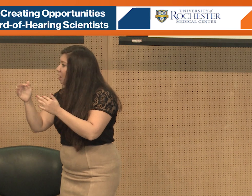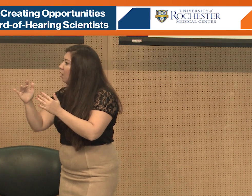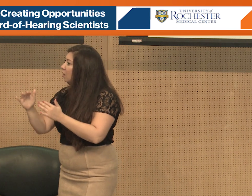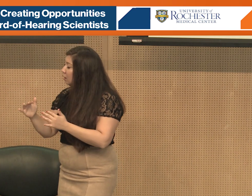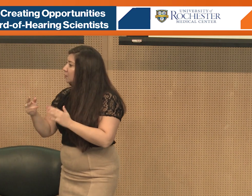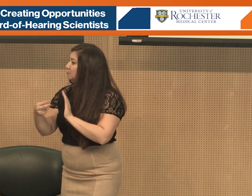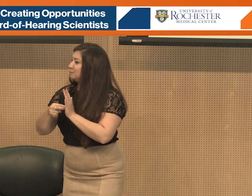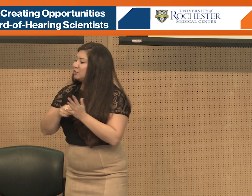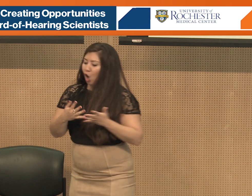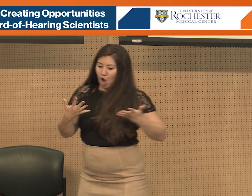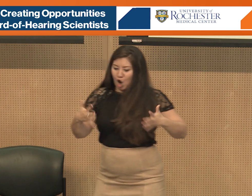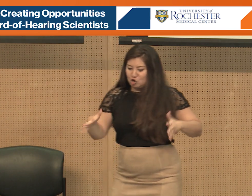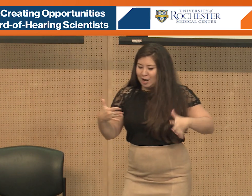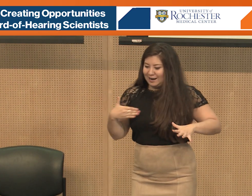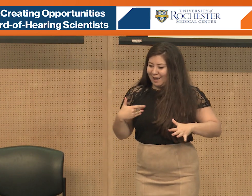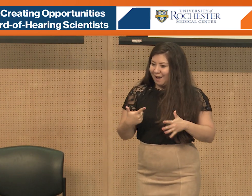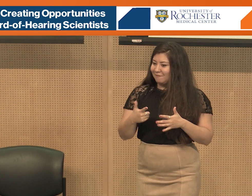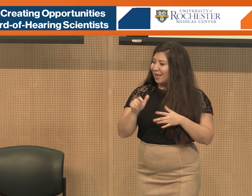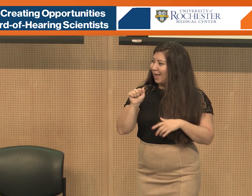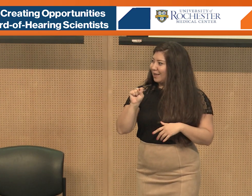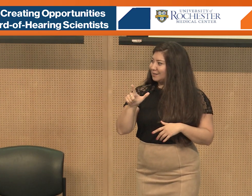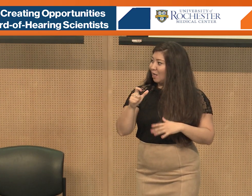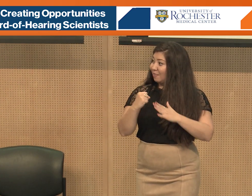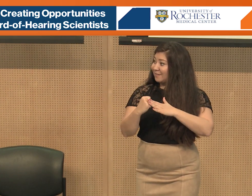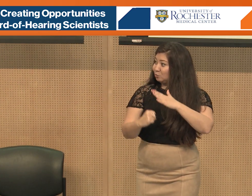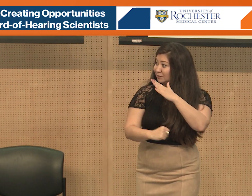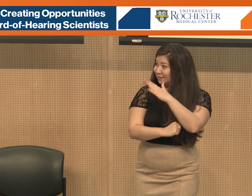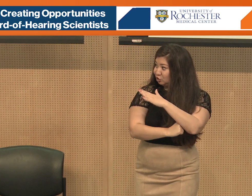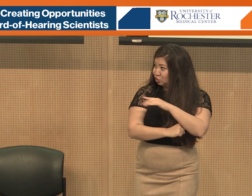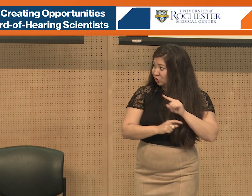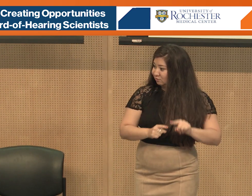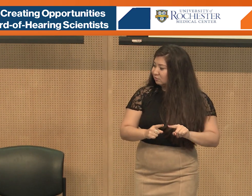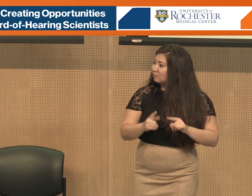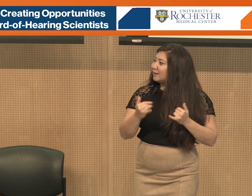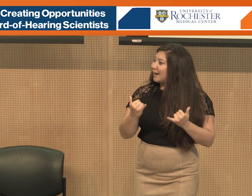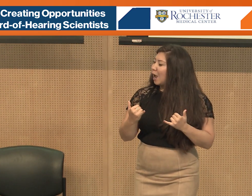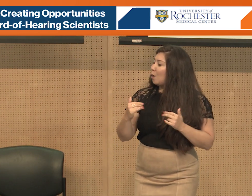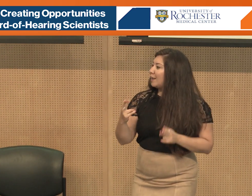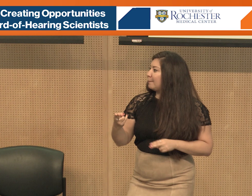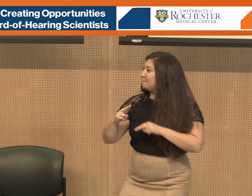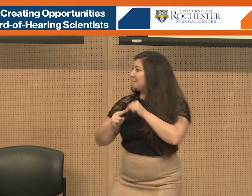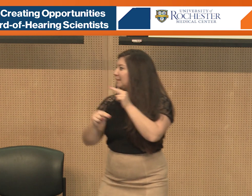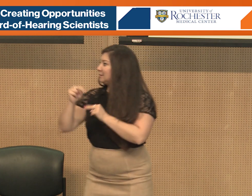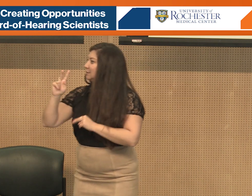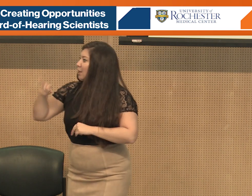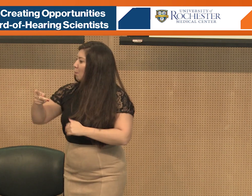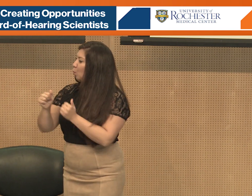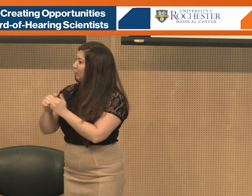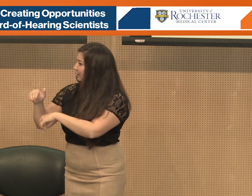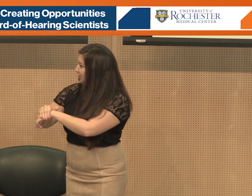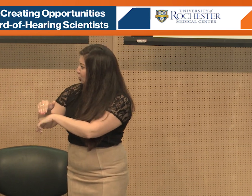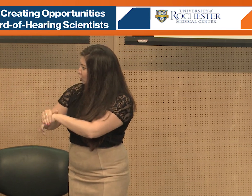You can explain that there's a cell with a receptor. And you can start with English as a foundation,